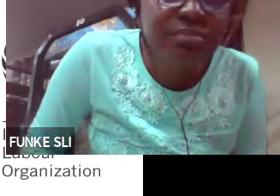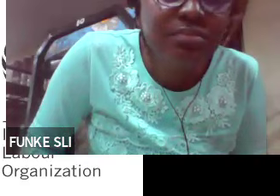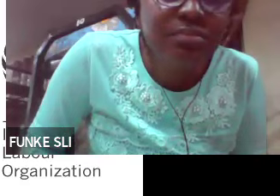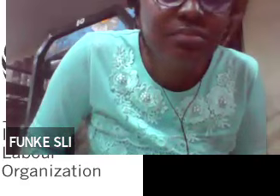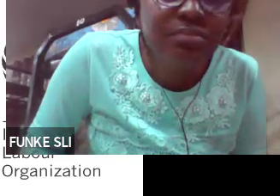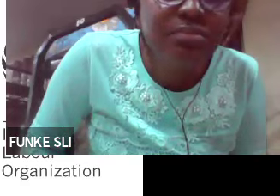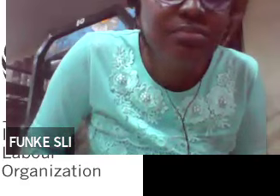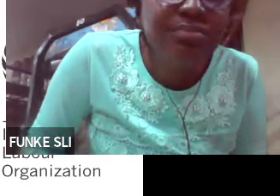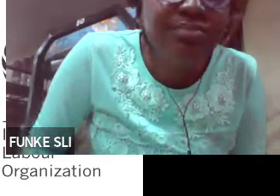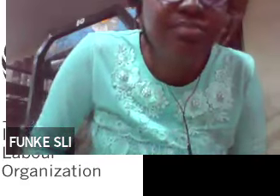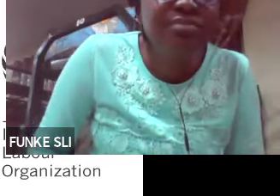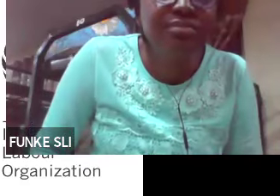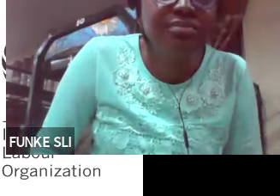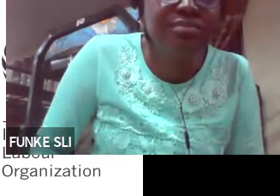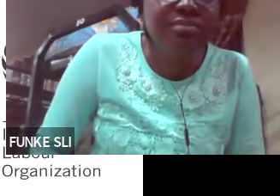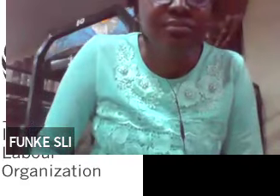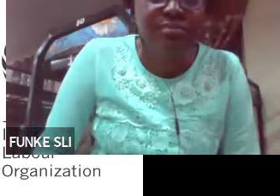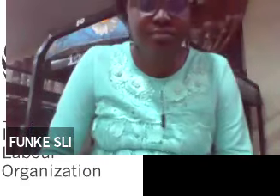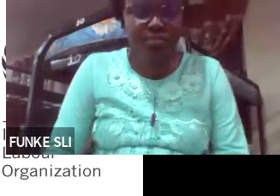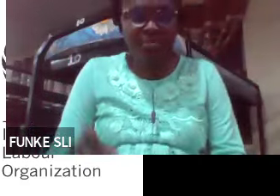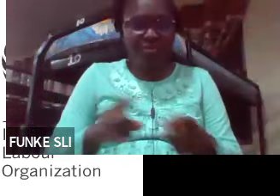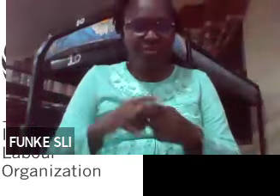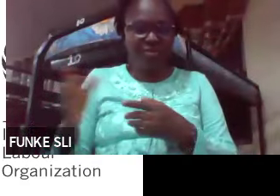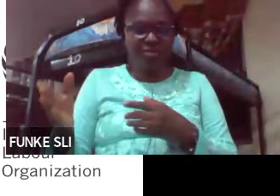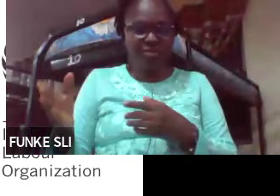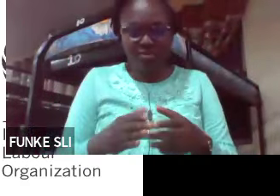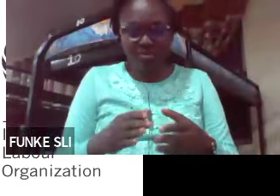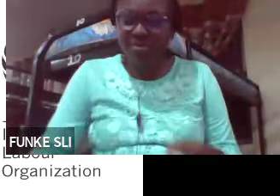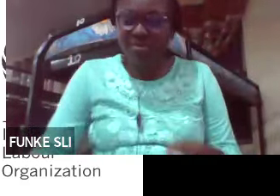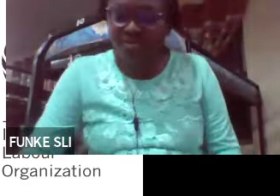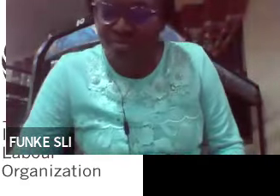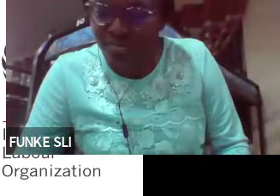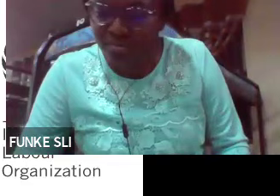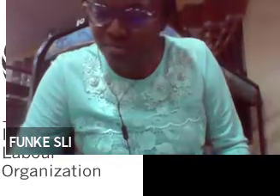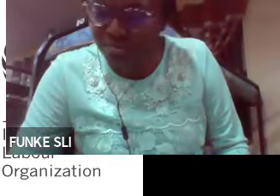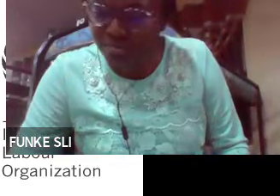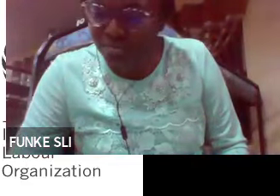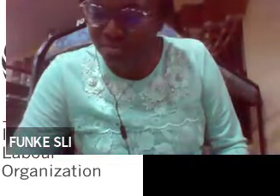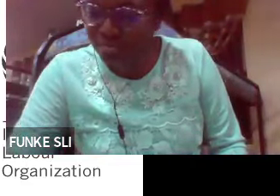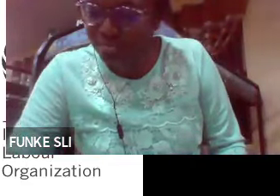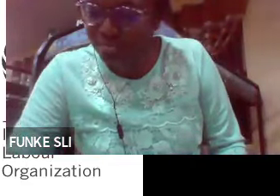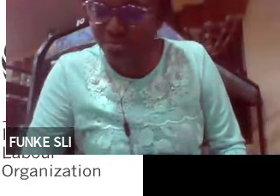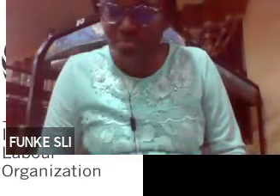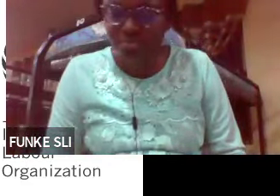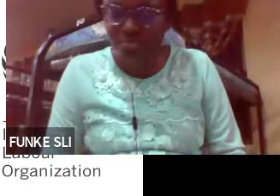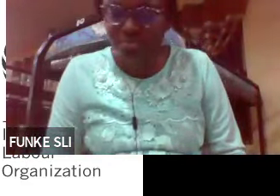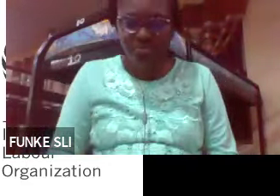Queen Christopher: and to also bring persons with disability into the world of tech.